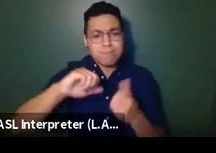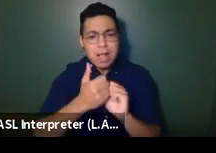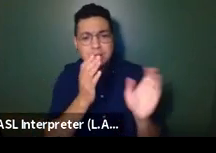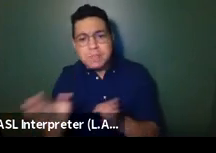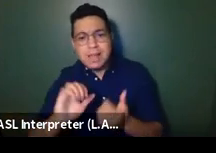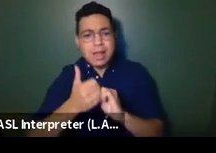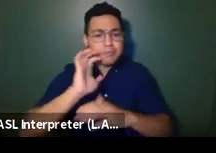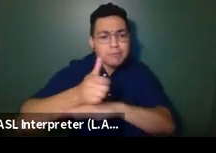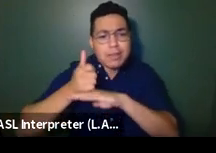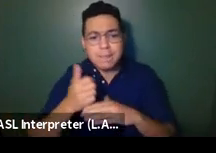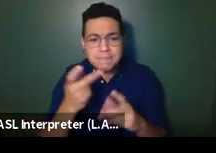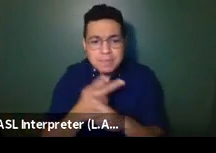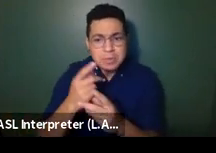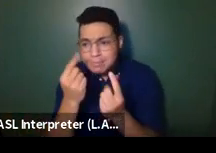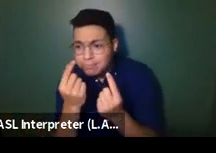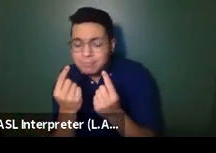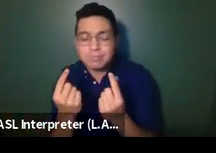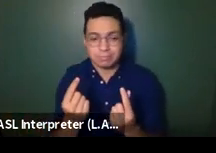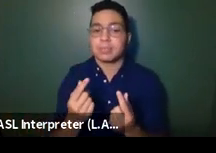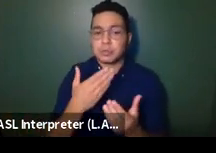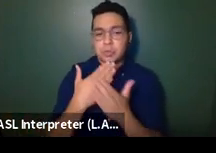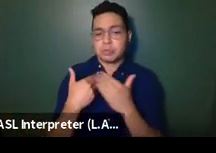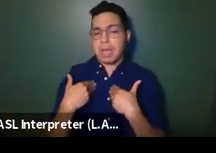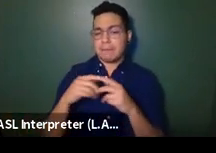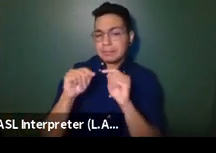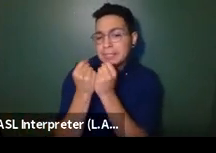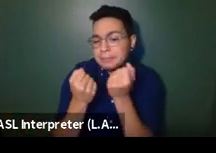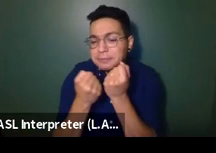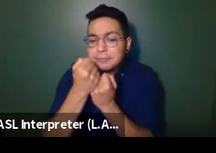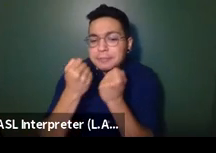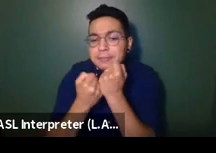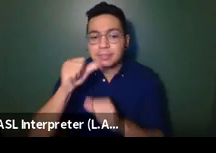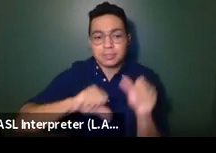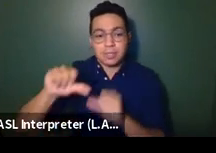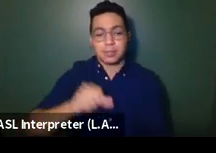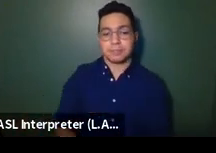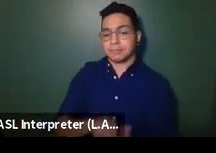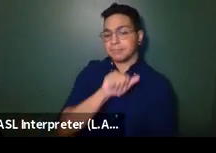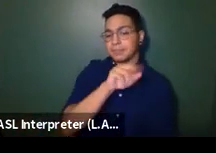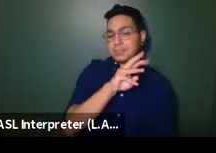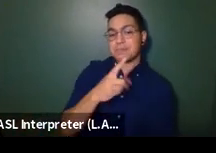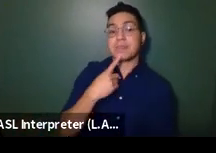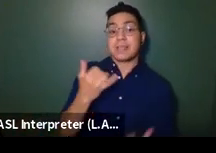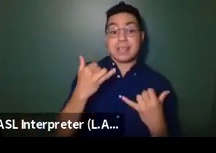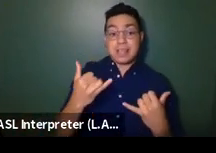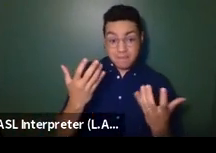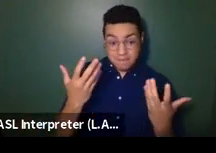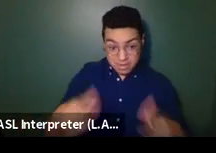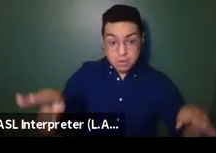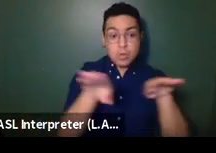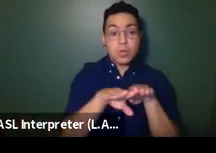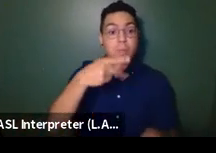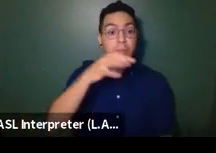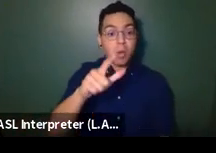ESD 113 - Andrew Hickman: So I'm now ending the poll. And what I would like to do is share the results with our participants, just to see what it looks like.